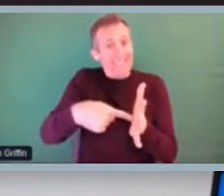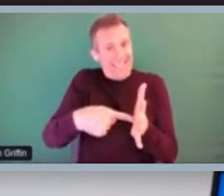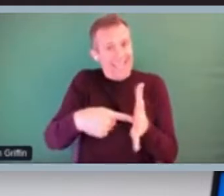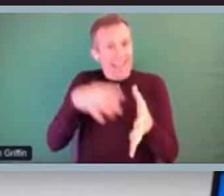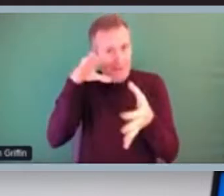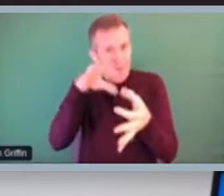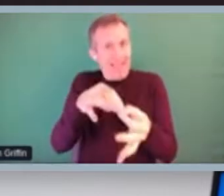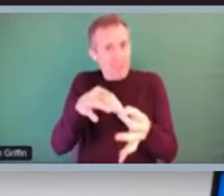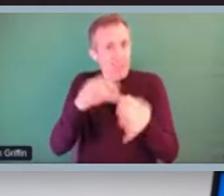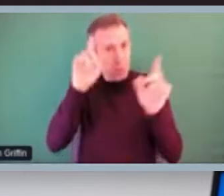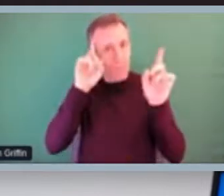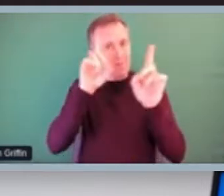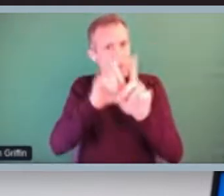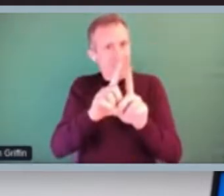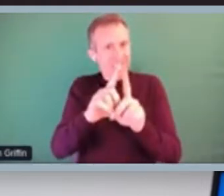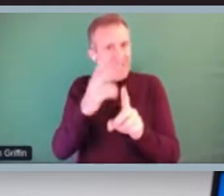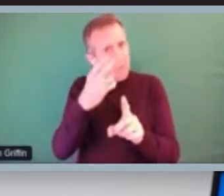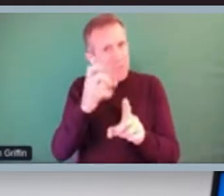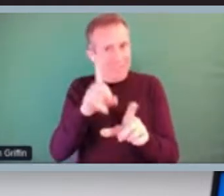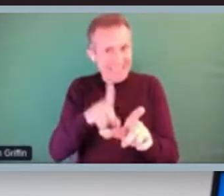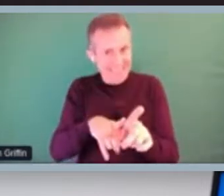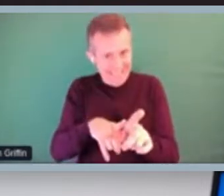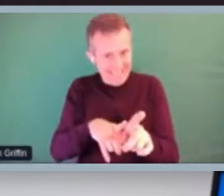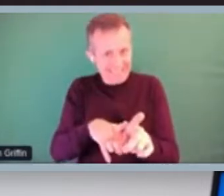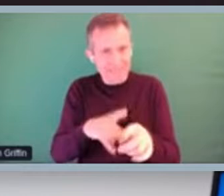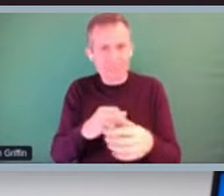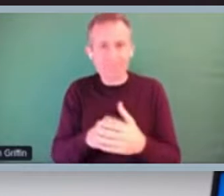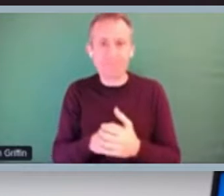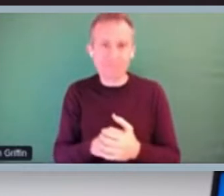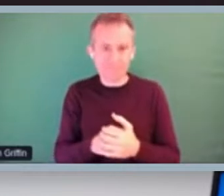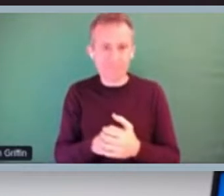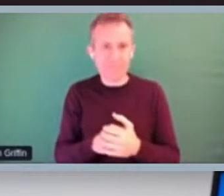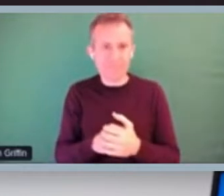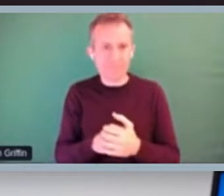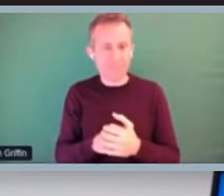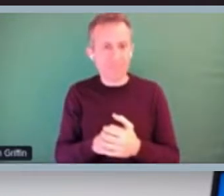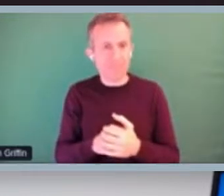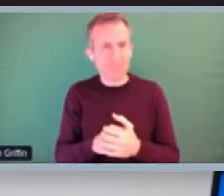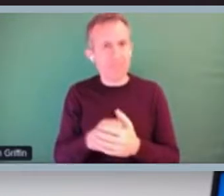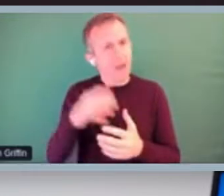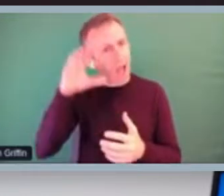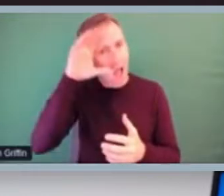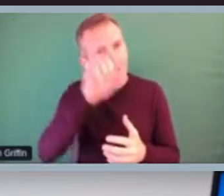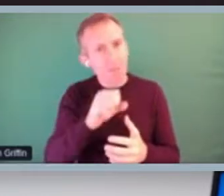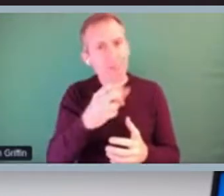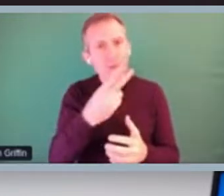Since I found out about The Public Sector Bodies Accessibility Regulations 2018, I’ve